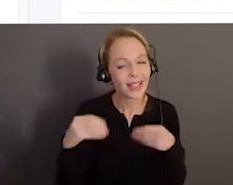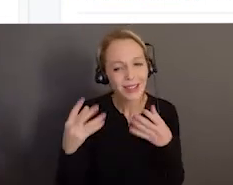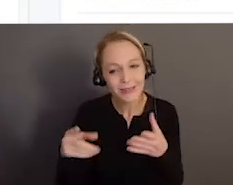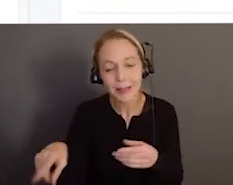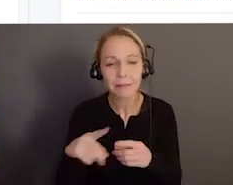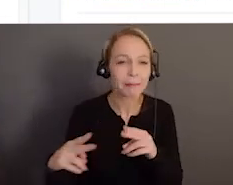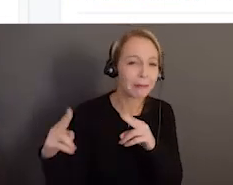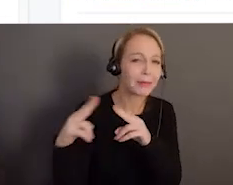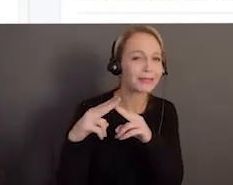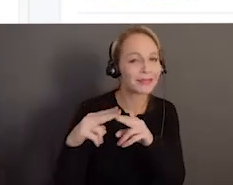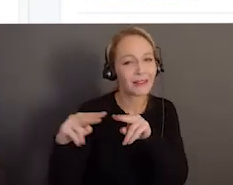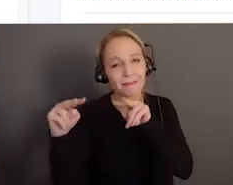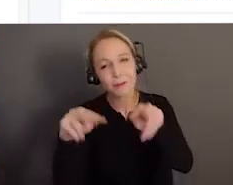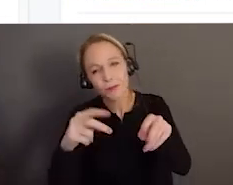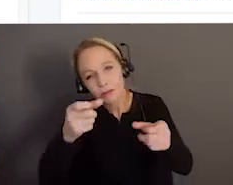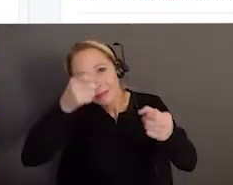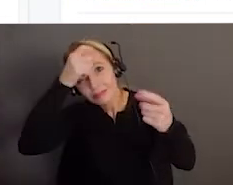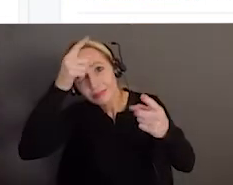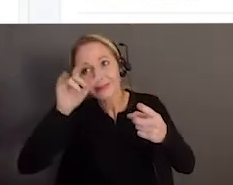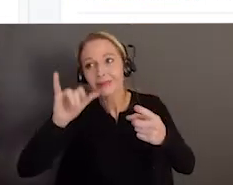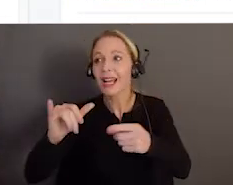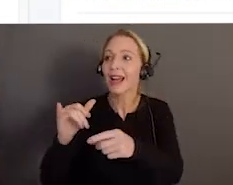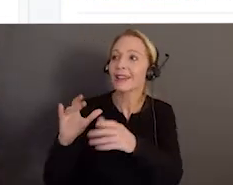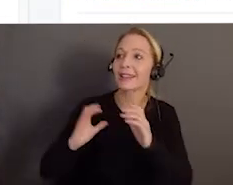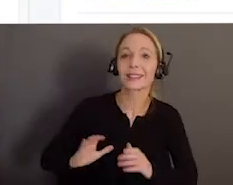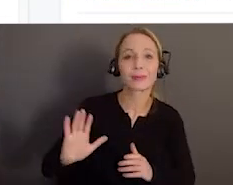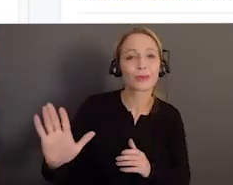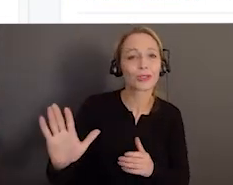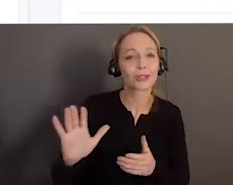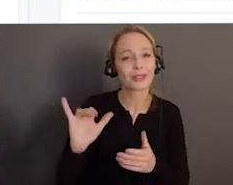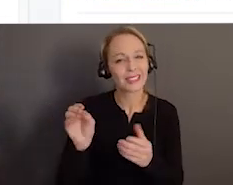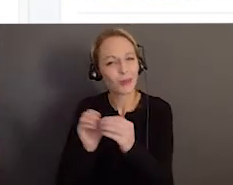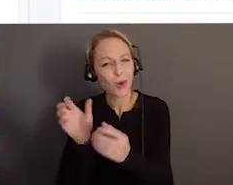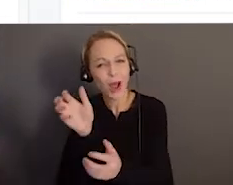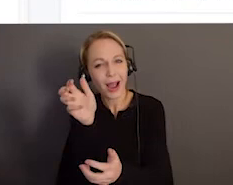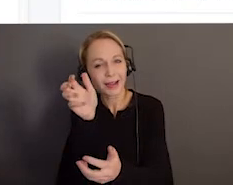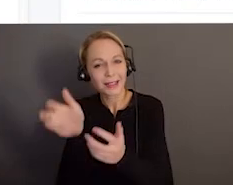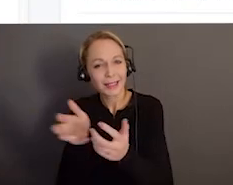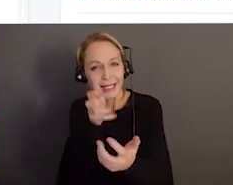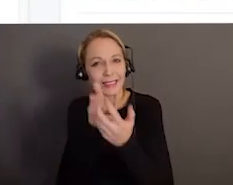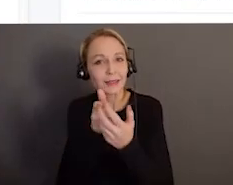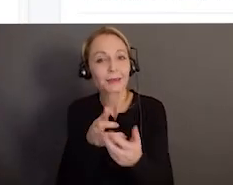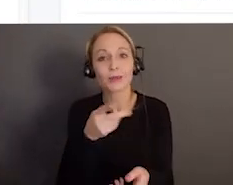THAT IS CUSTOM TO THEM. AND YOU CAN SEE ALL THE SUBSCRIPTIONS SOMEONE HAS AND